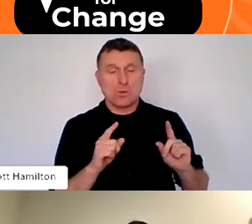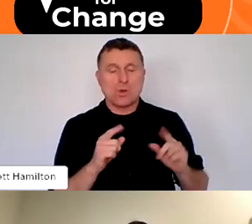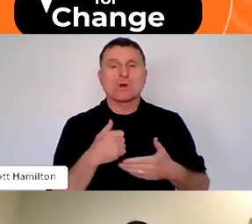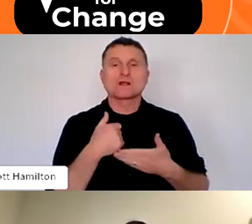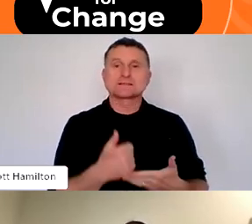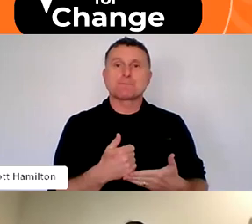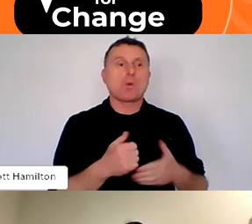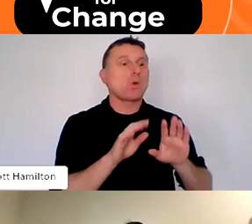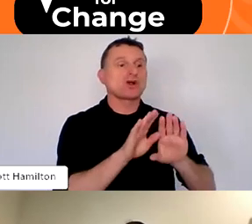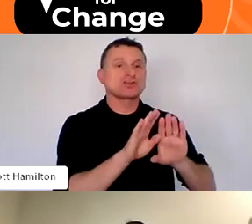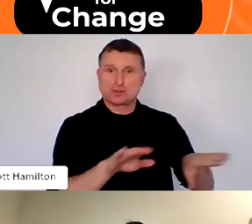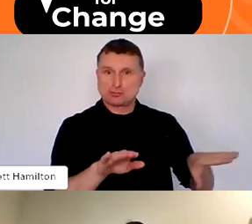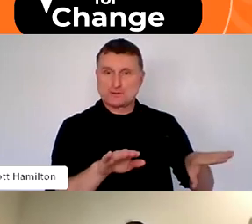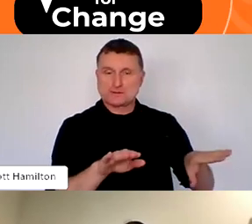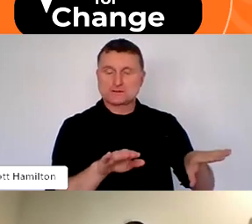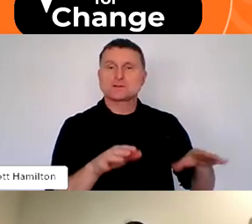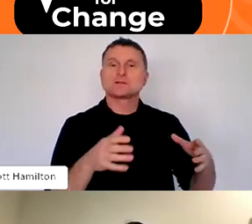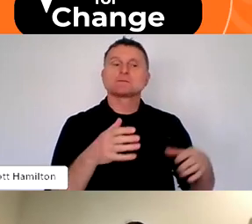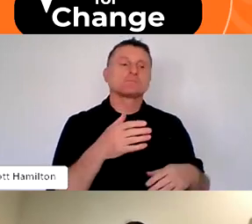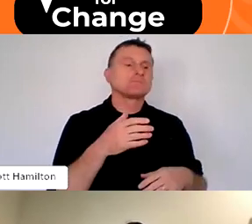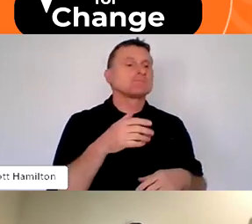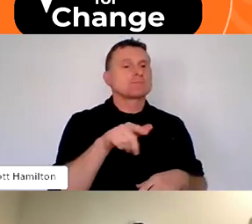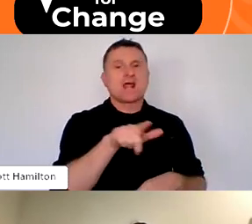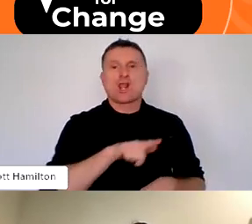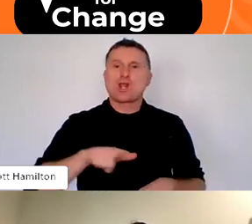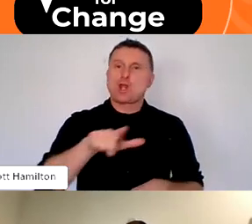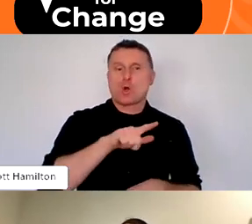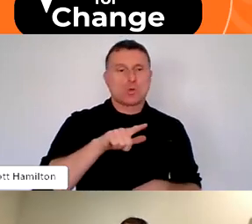childhood centre. And for the children we support, this more often than